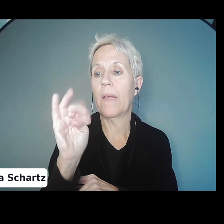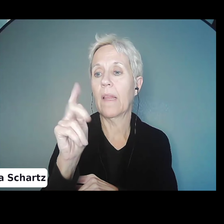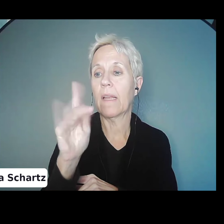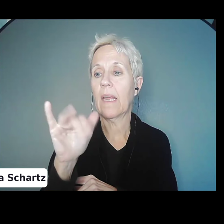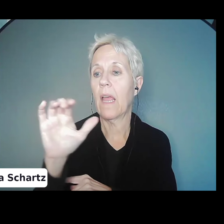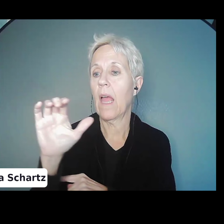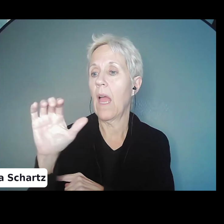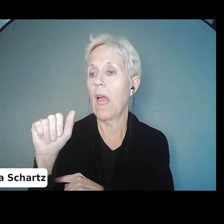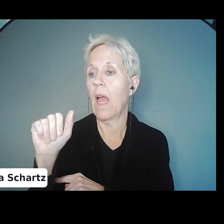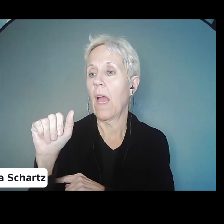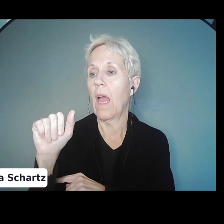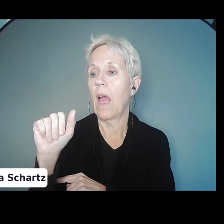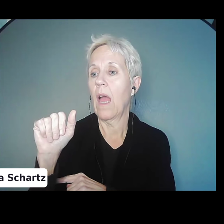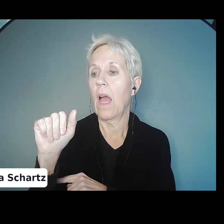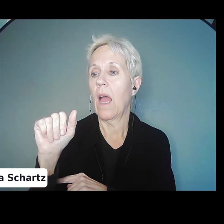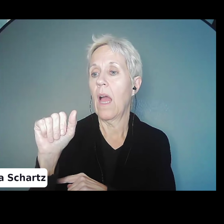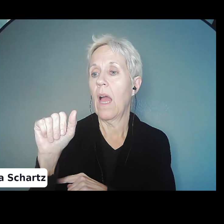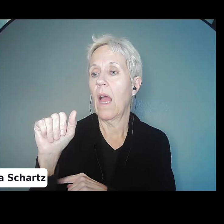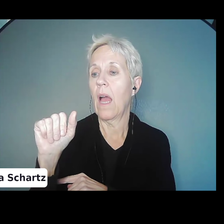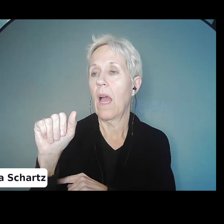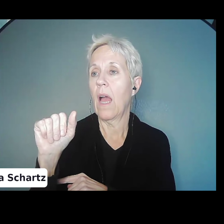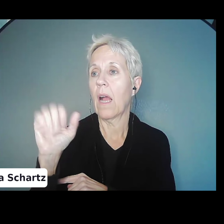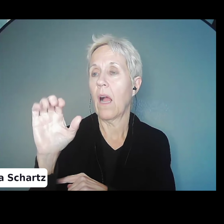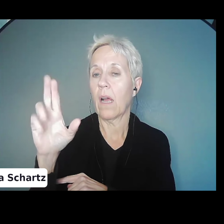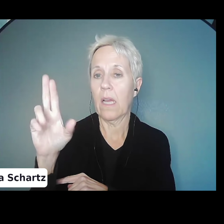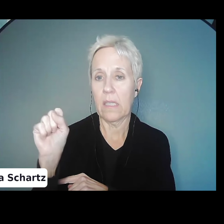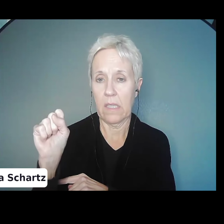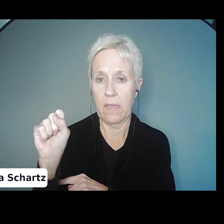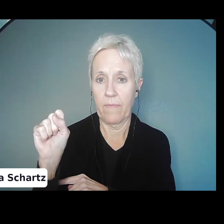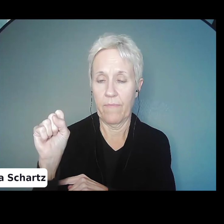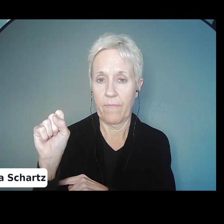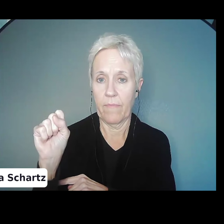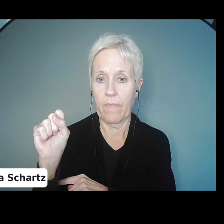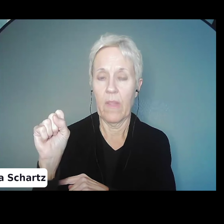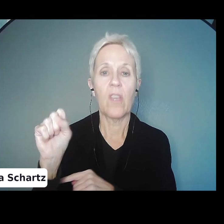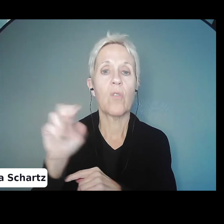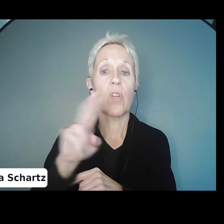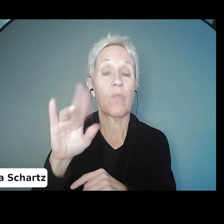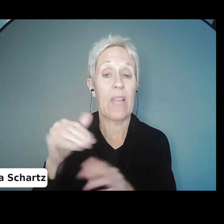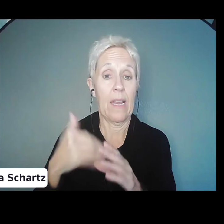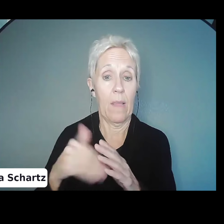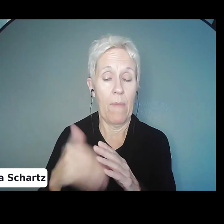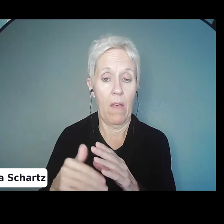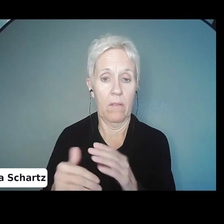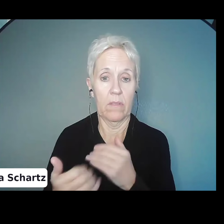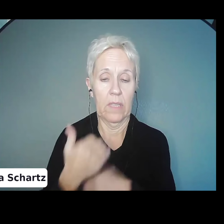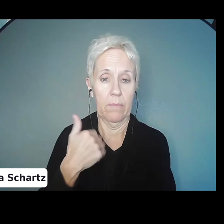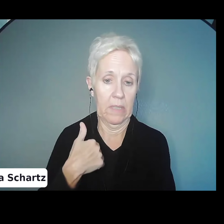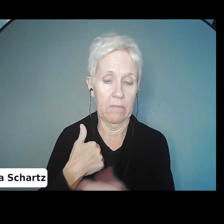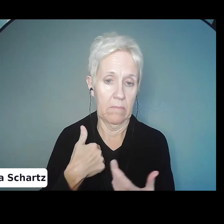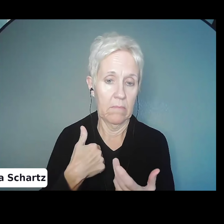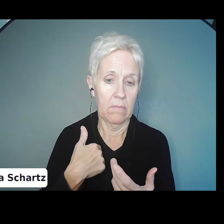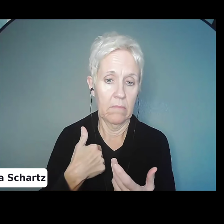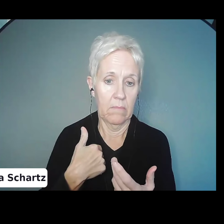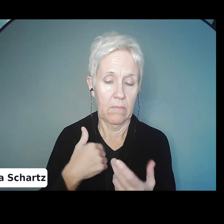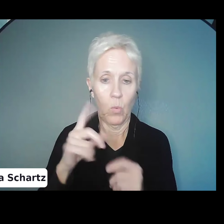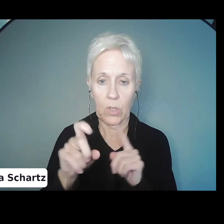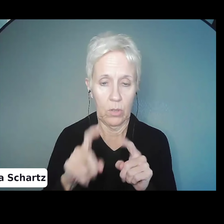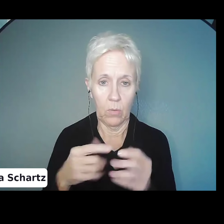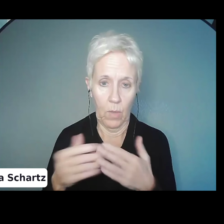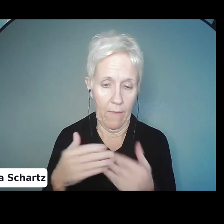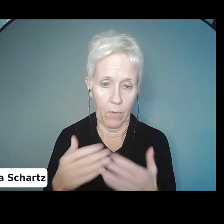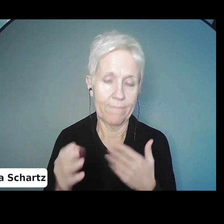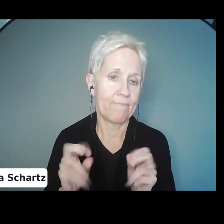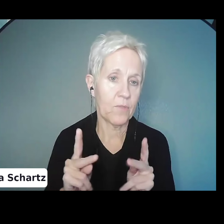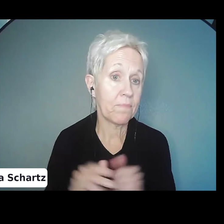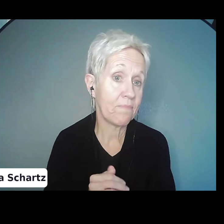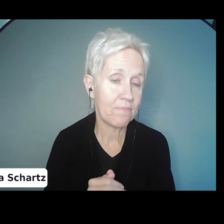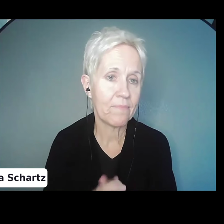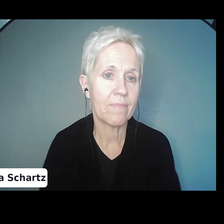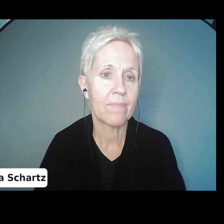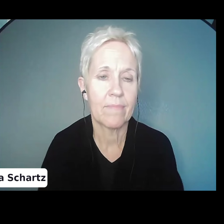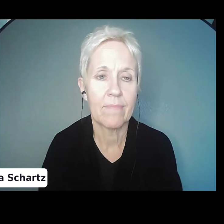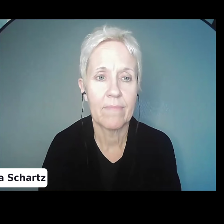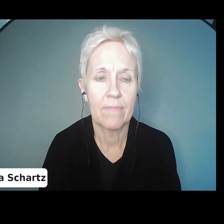Or if you think of something later you can always email Kansas Disability Caucus a G mail.